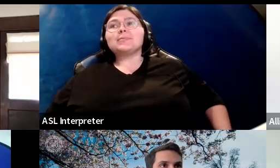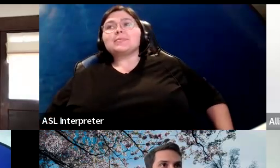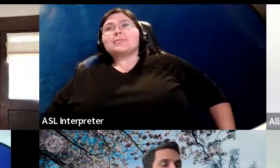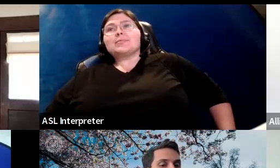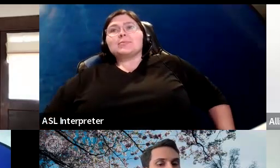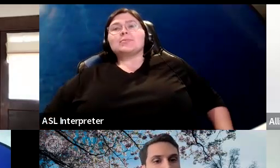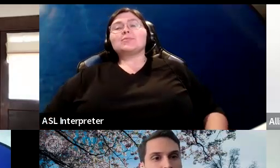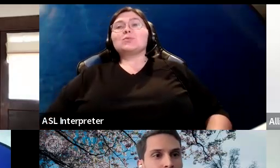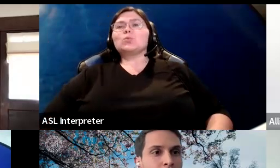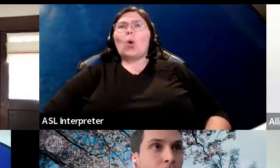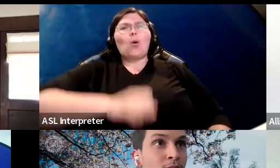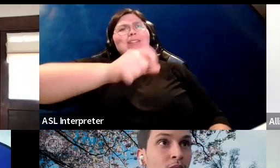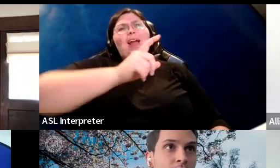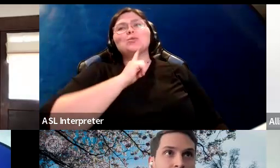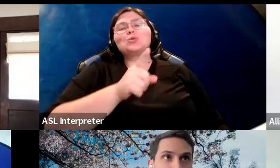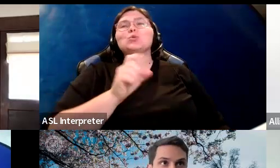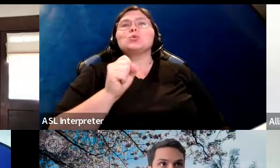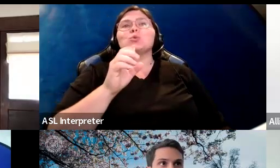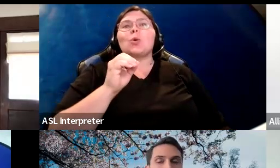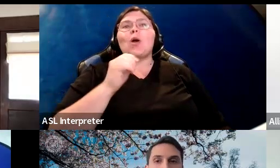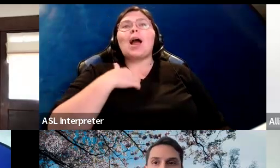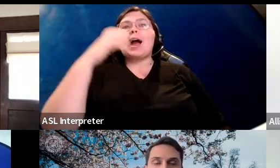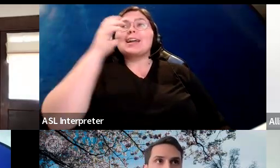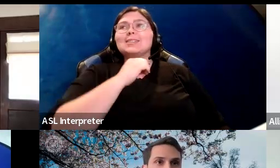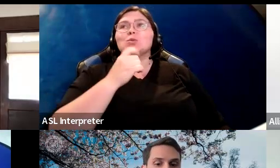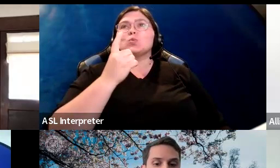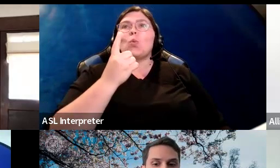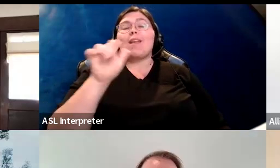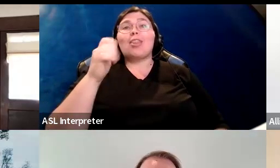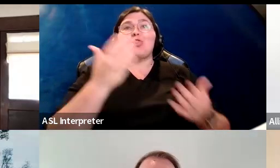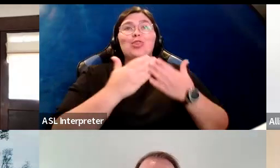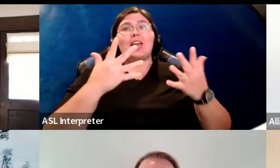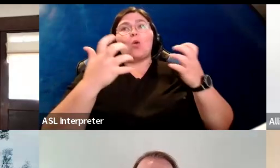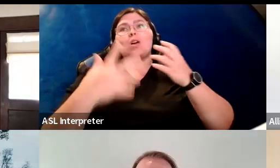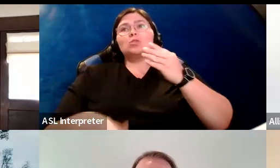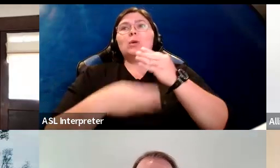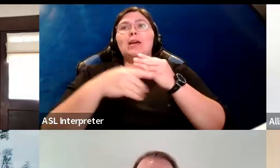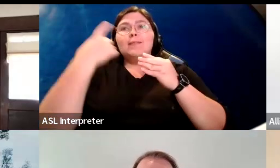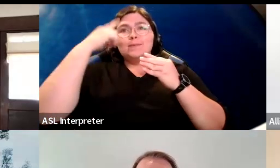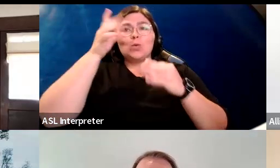Yeah, sure. I guess one another thing I would add for the future--